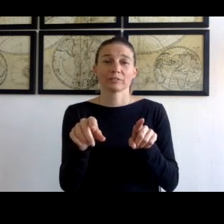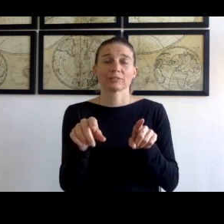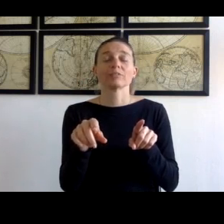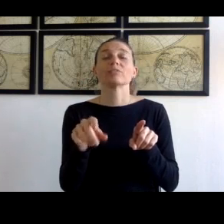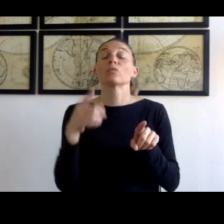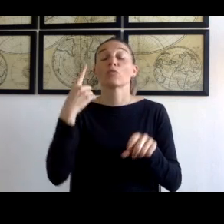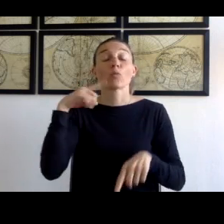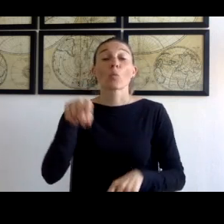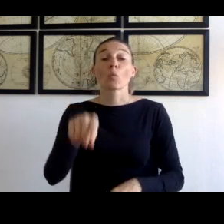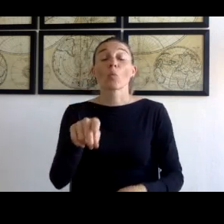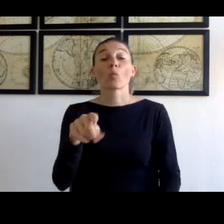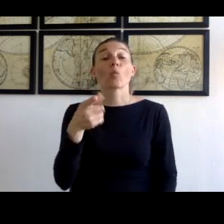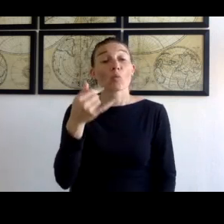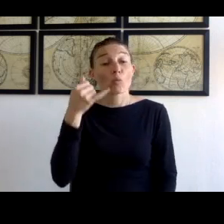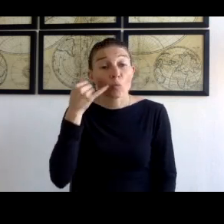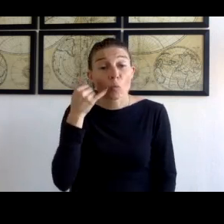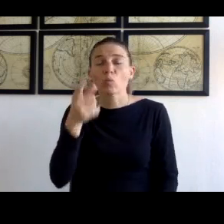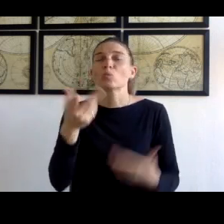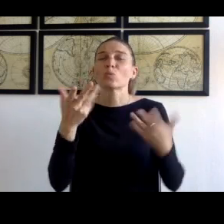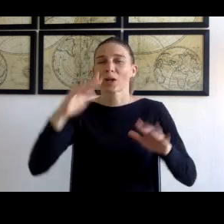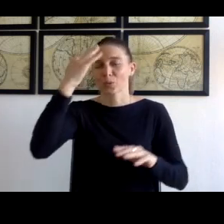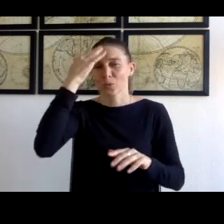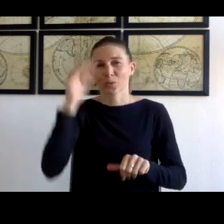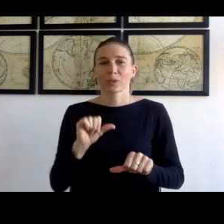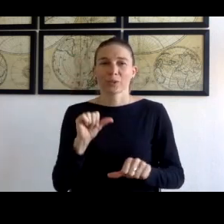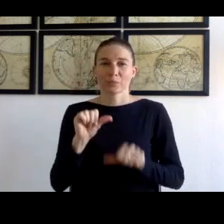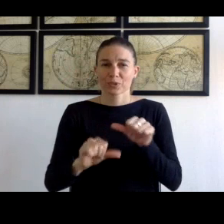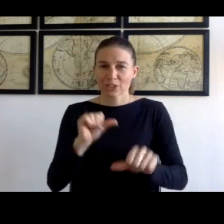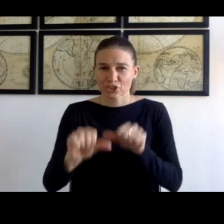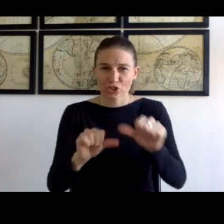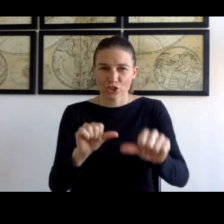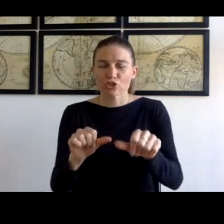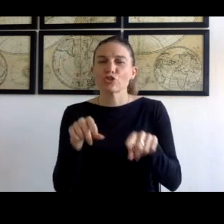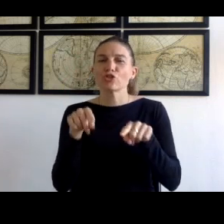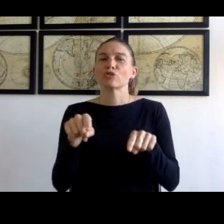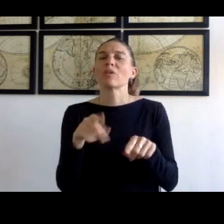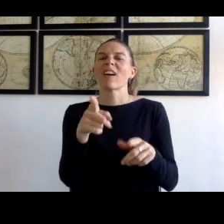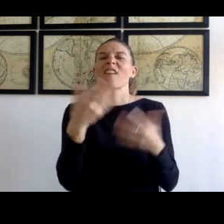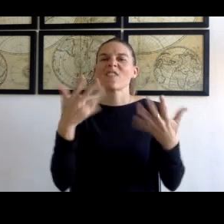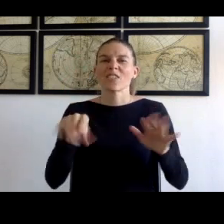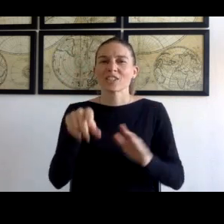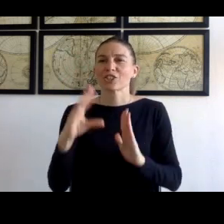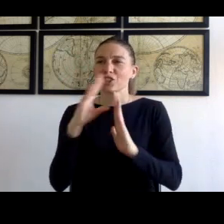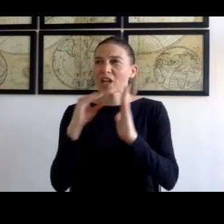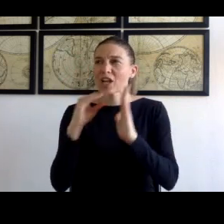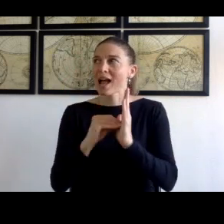you know the procedure because you've done it. You have to download the app and type in the webinar I.D.